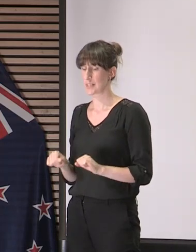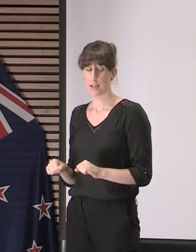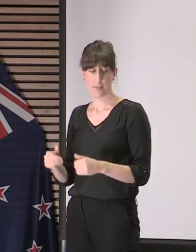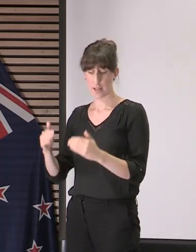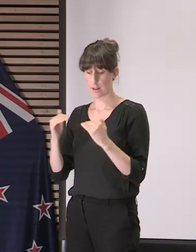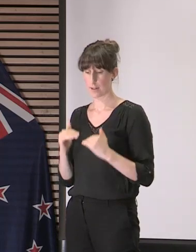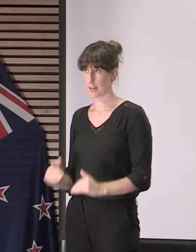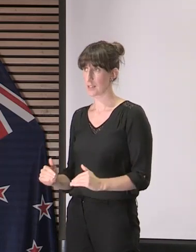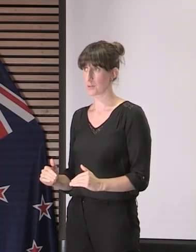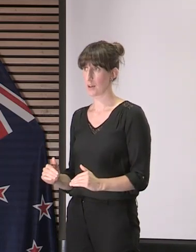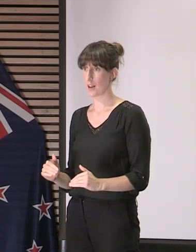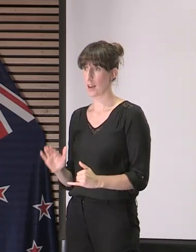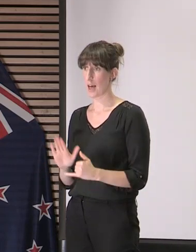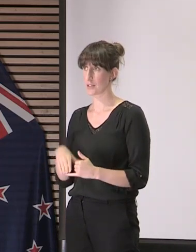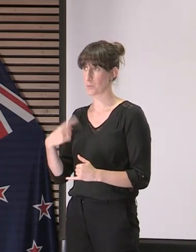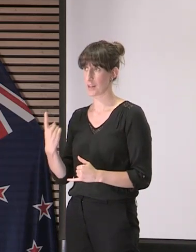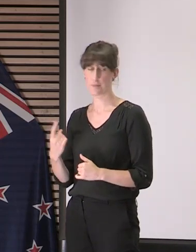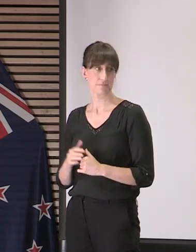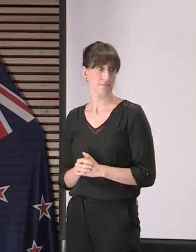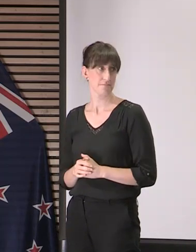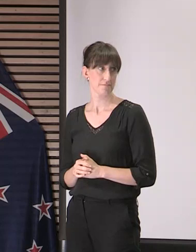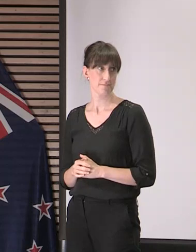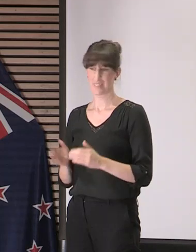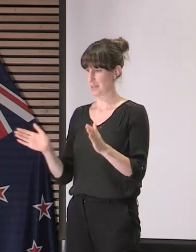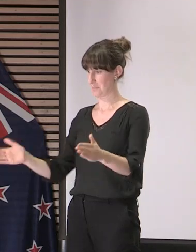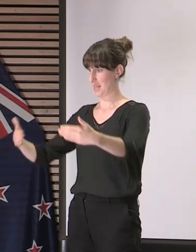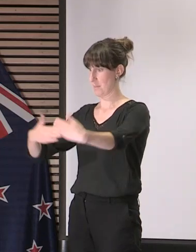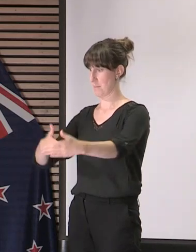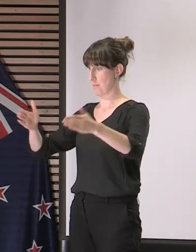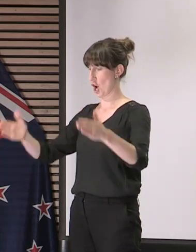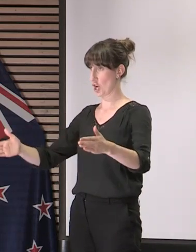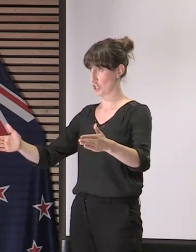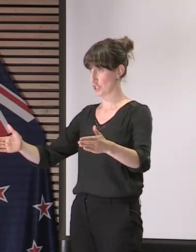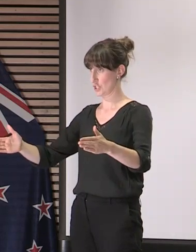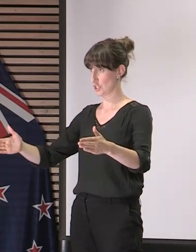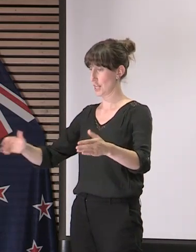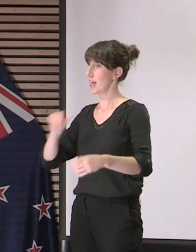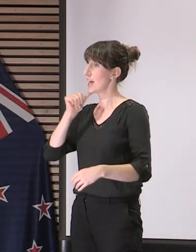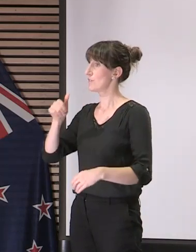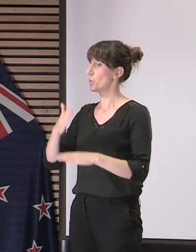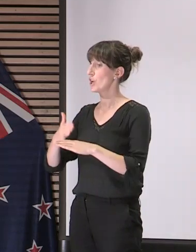those students. And then the final one I will just talk you